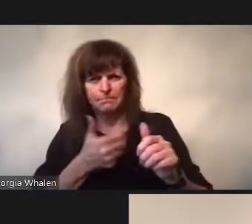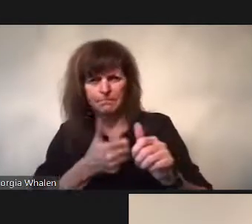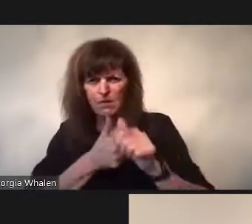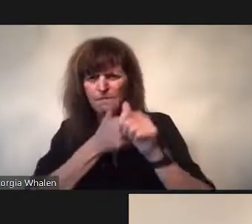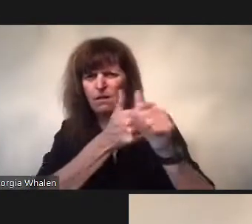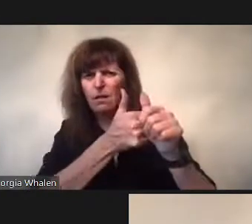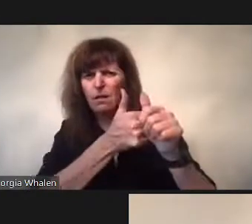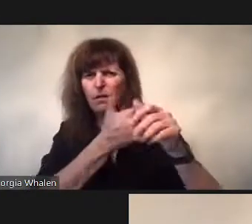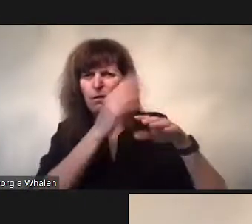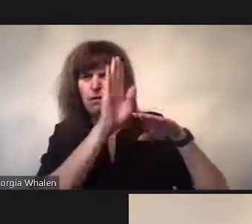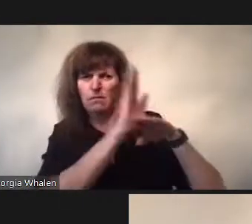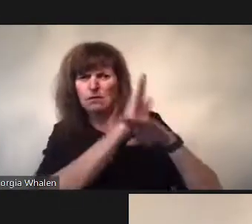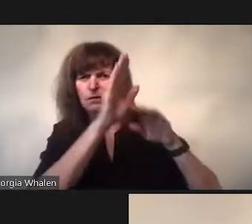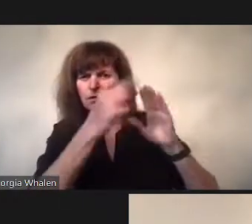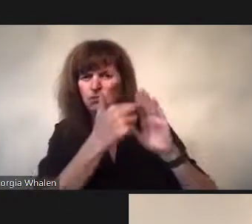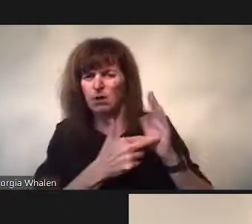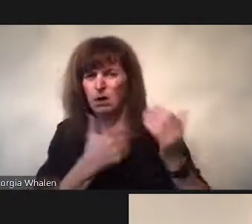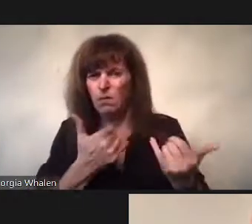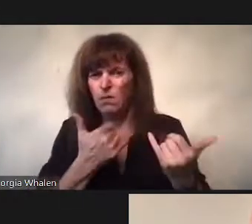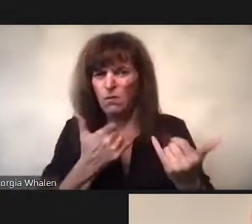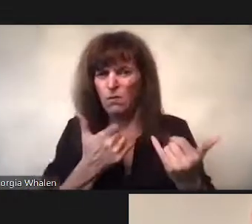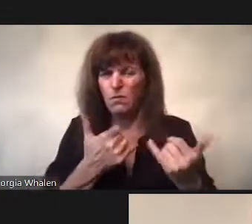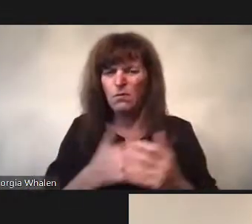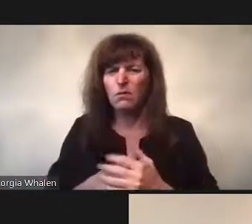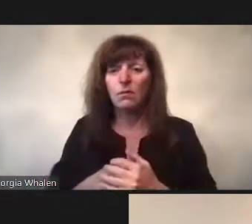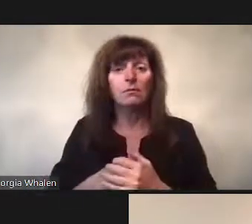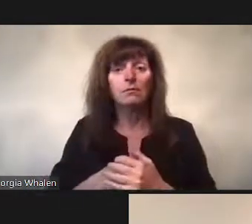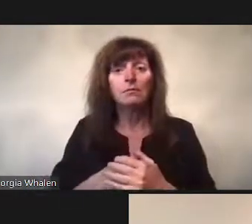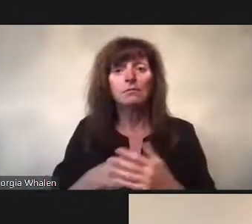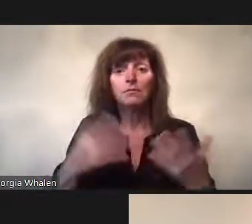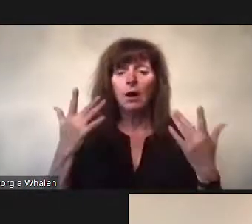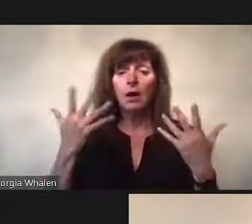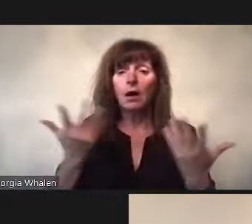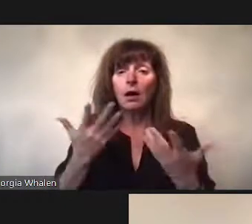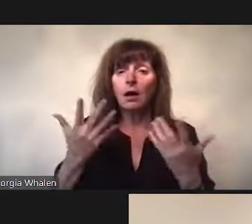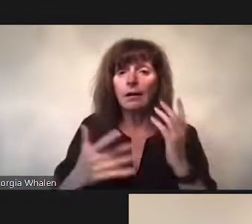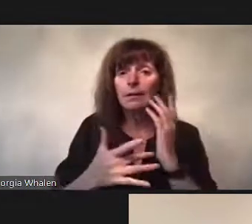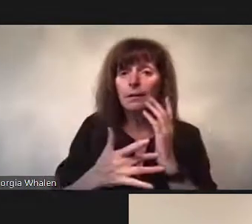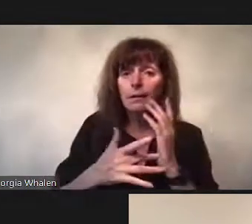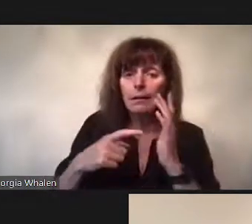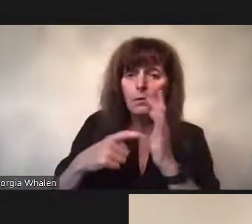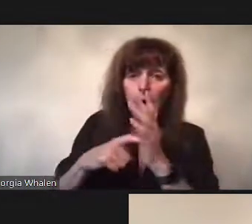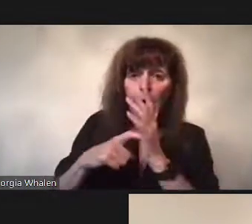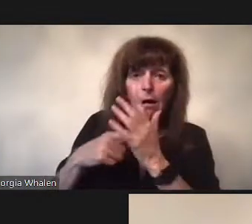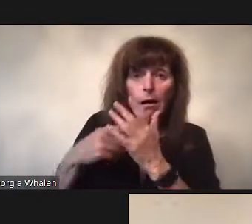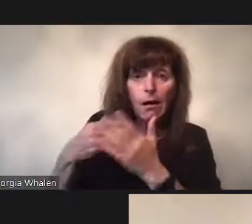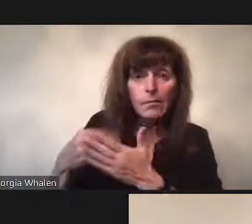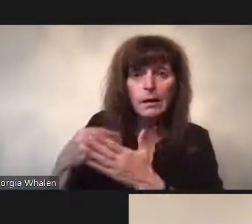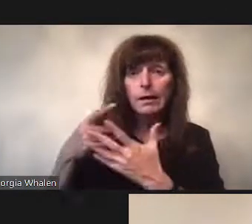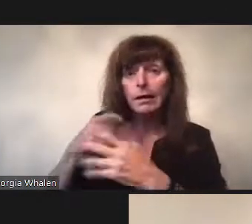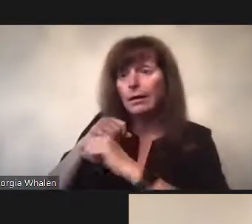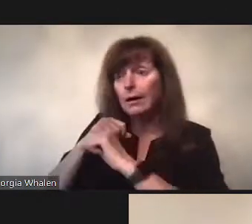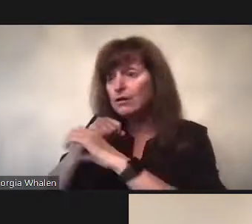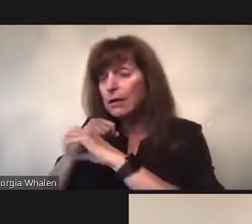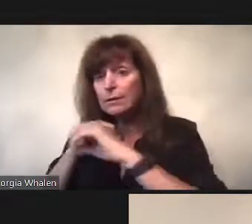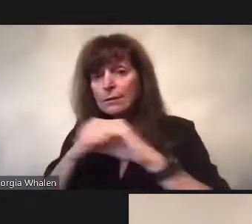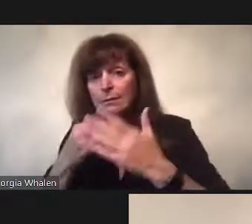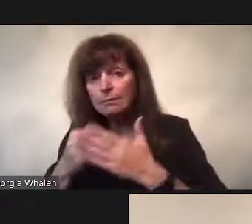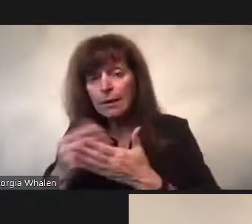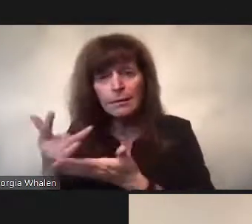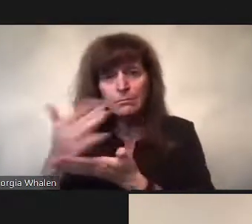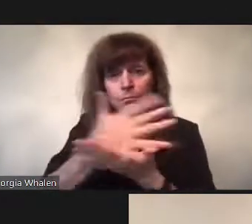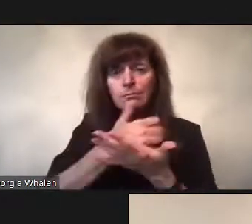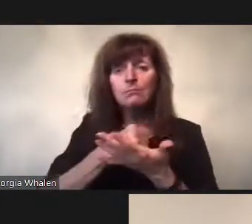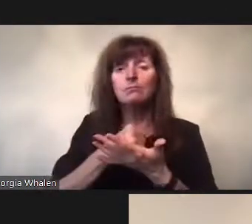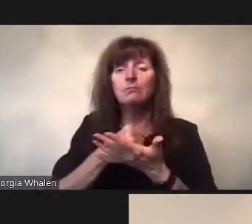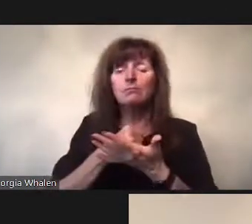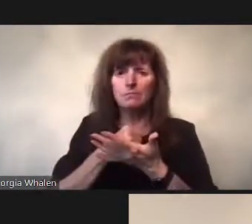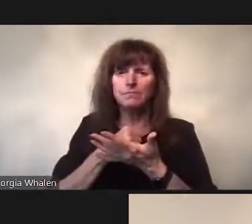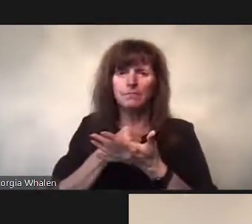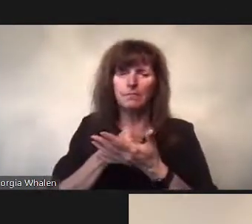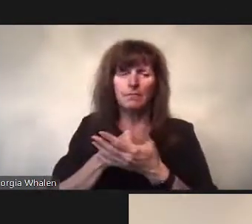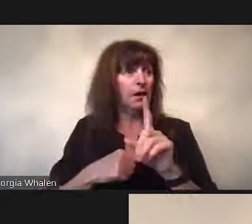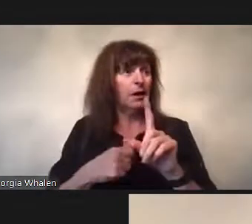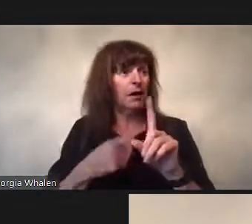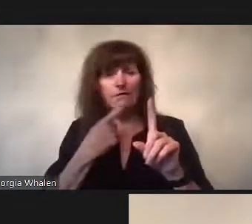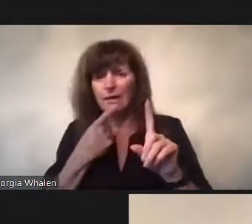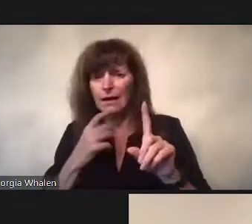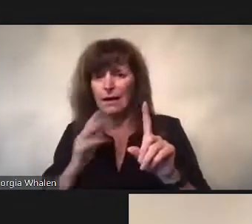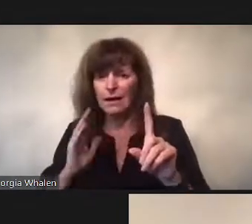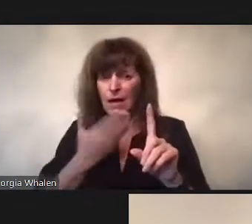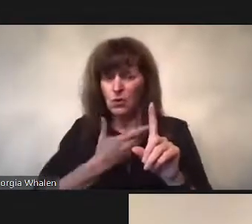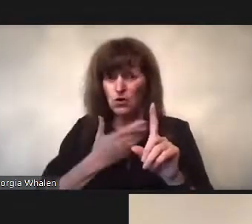So it means like in a way, a clash of different notions, of sociability in terms of location with cultural baggage that comes with that,